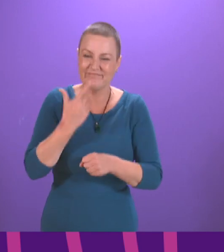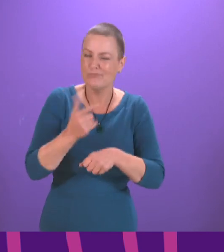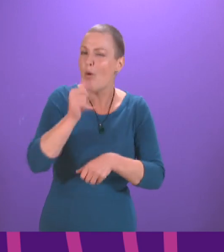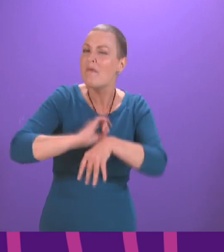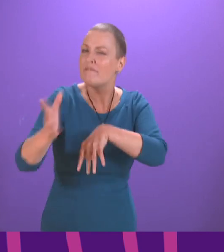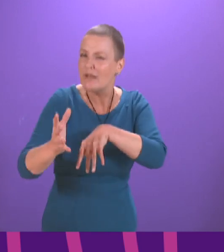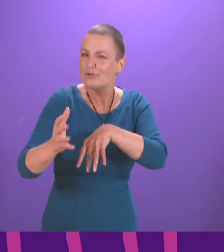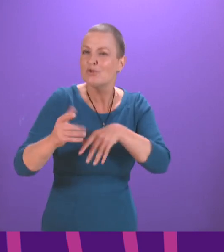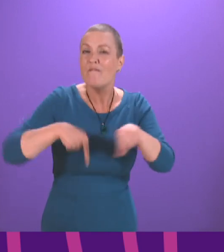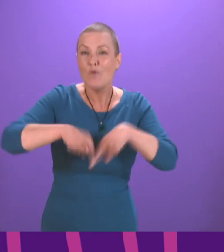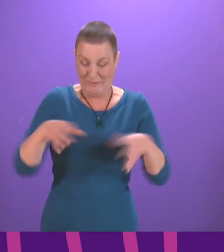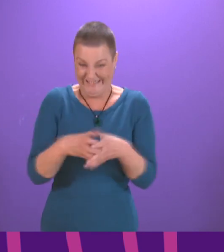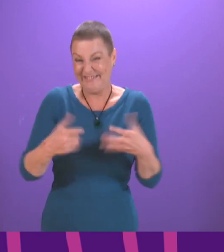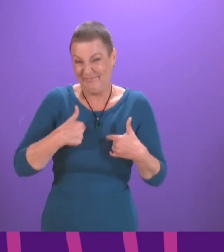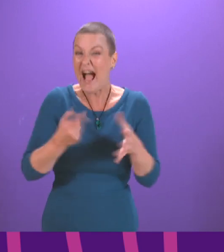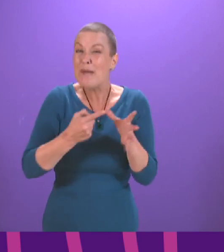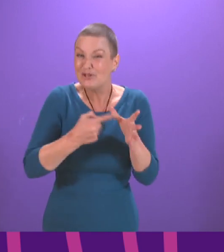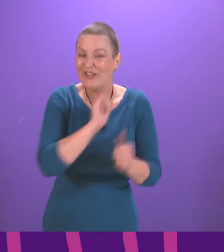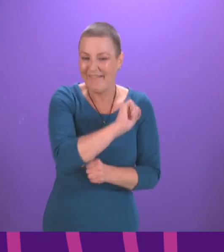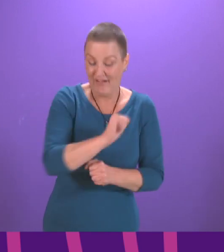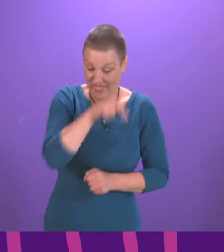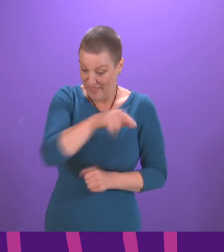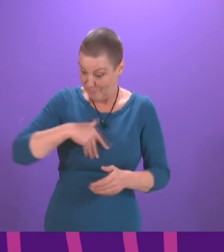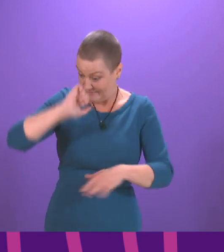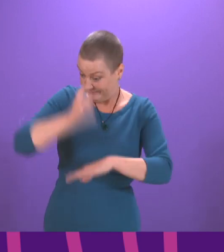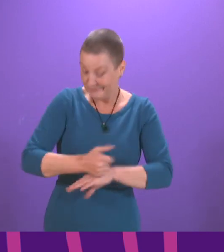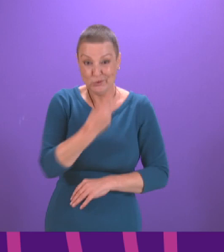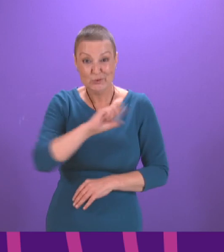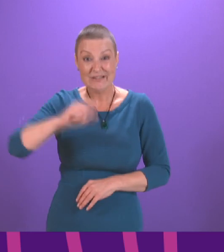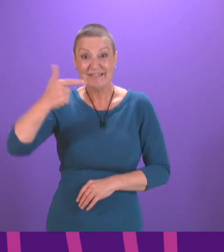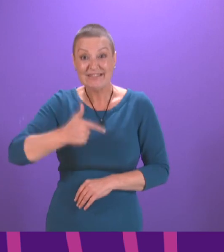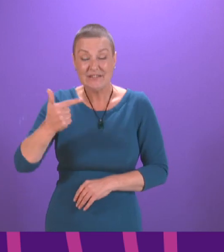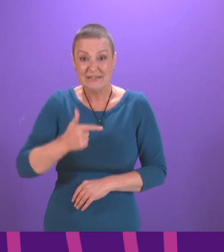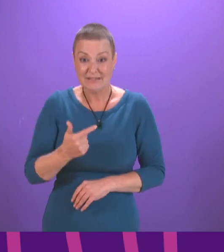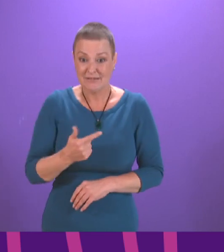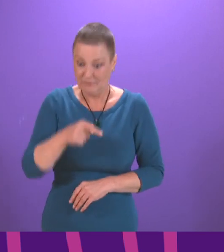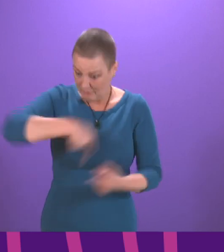Milan AFC, which was formed in 2017—has many players, including those in the recovery